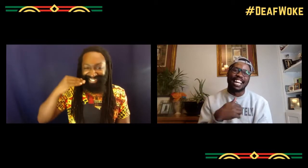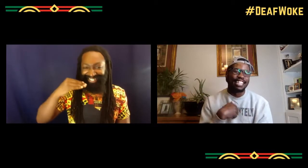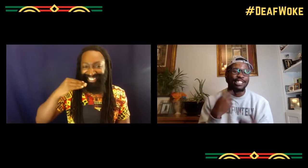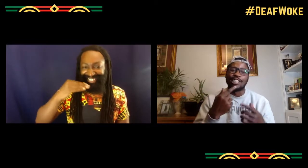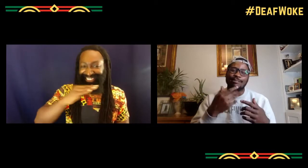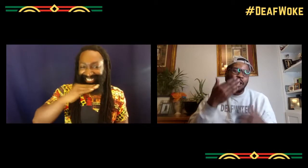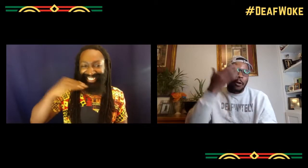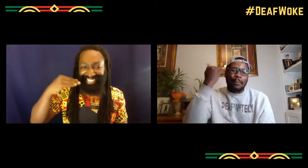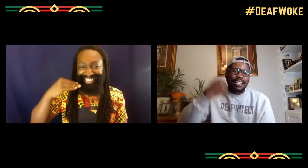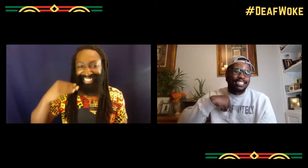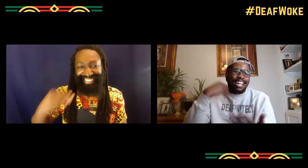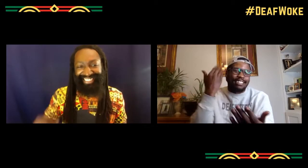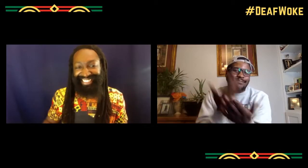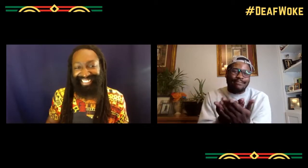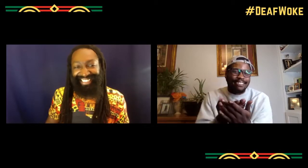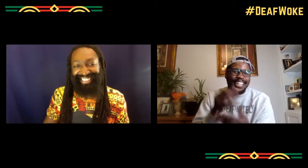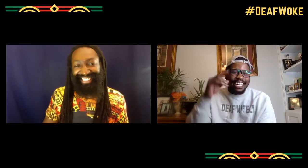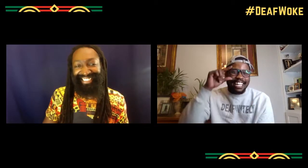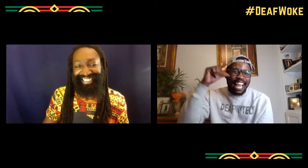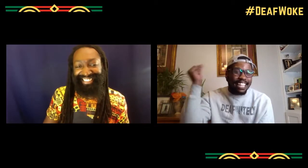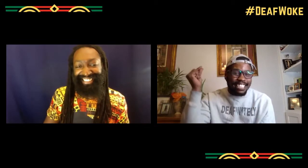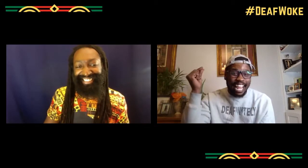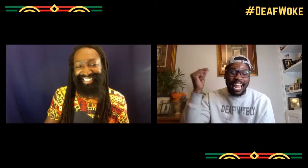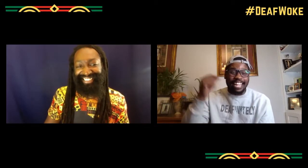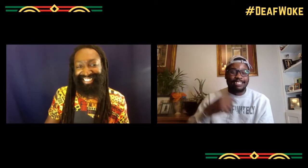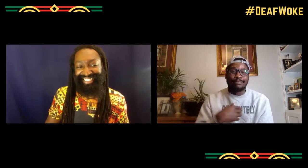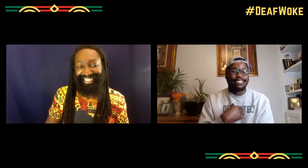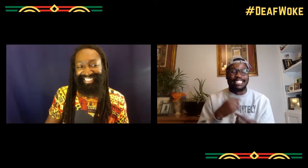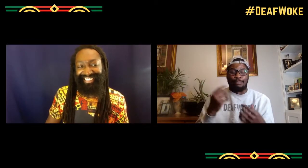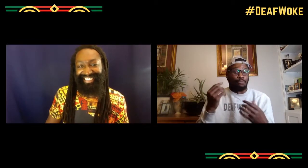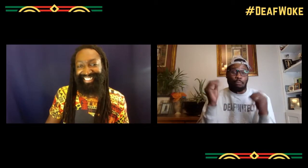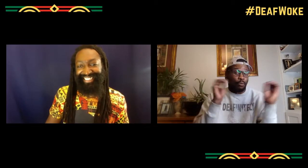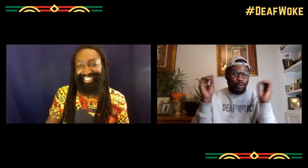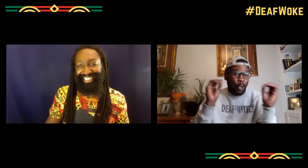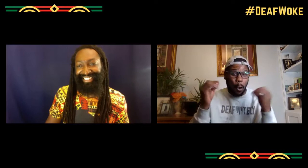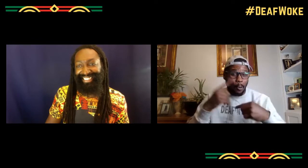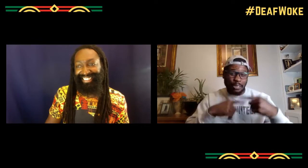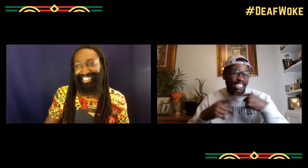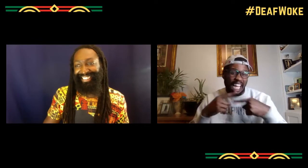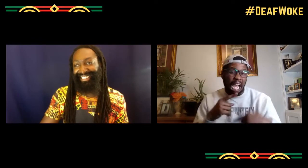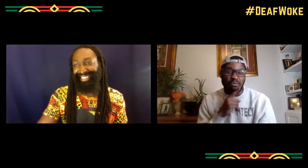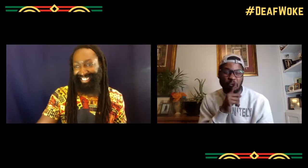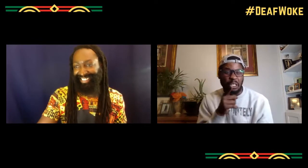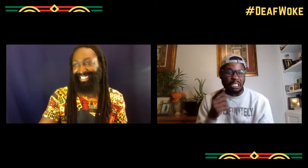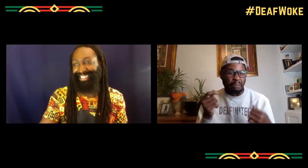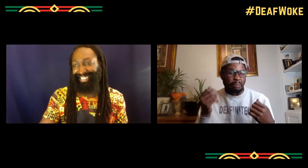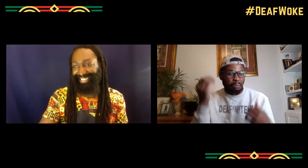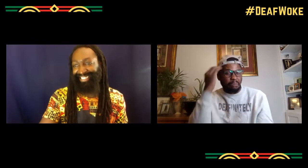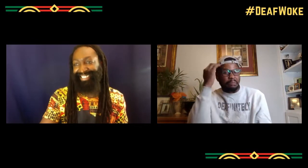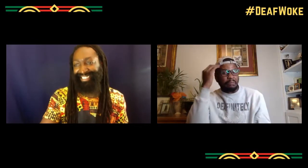That's what I thought I remembered. I mean, that's when I got to Gallaudet, I didn't know any sign.